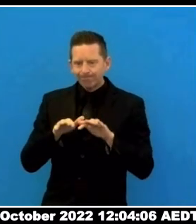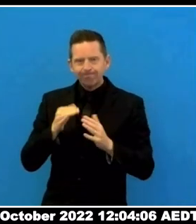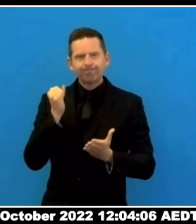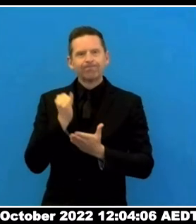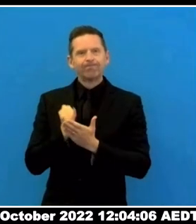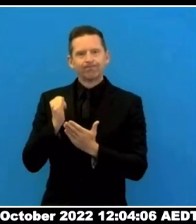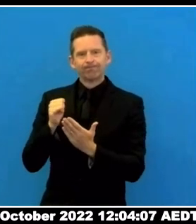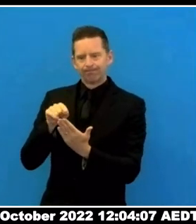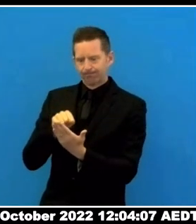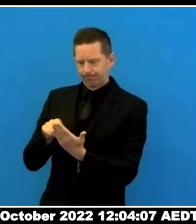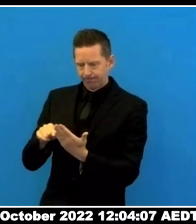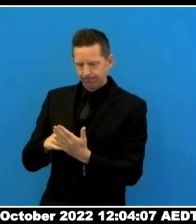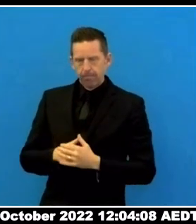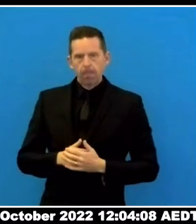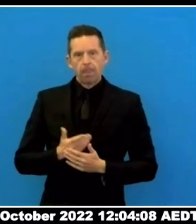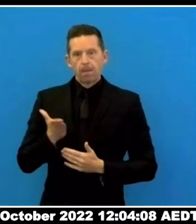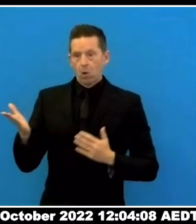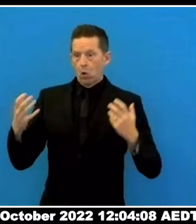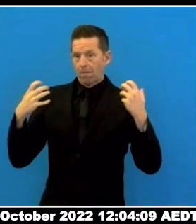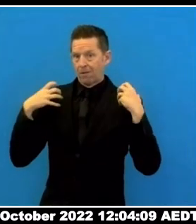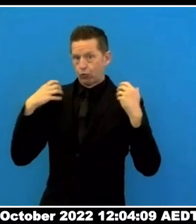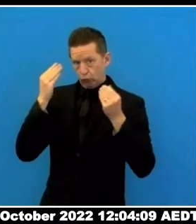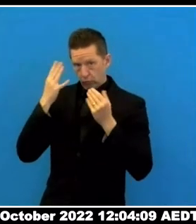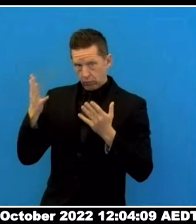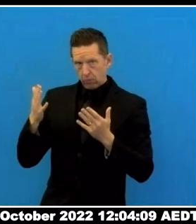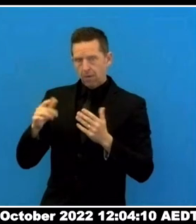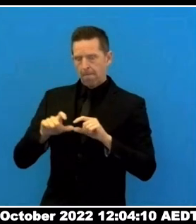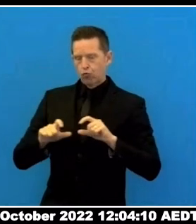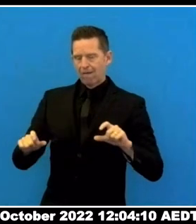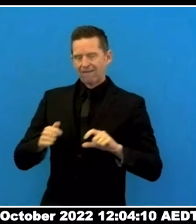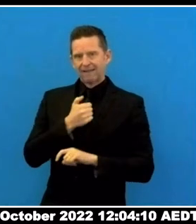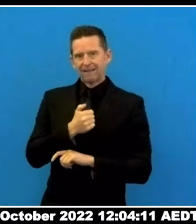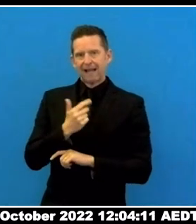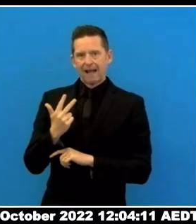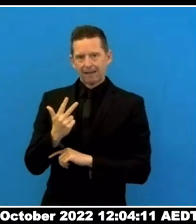Commissioners, will you find this at paragraph 68 on page 19.